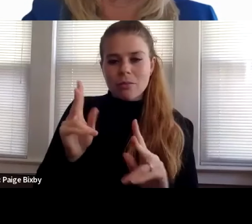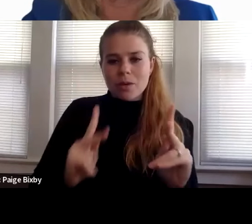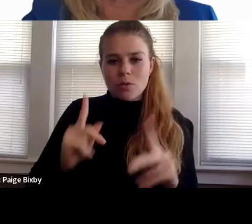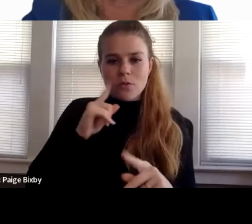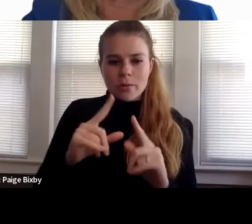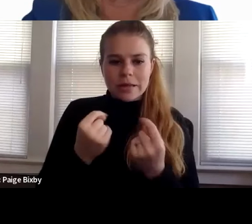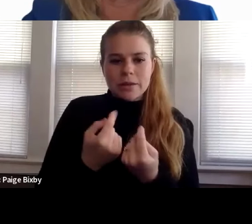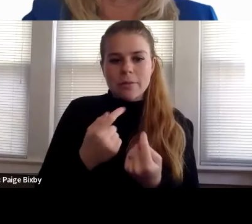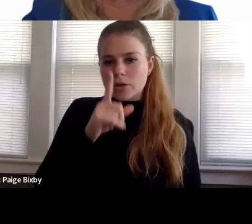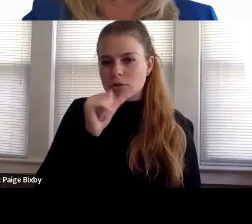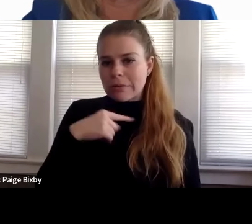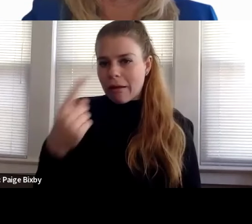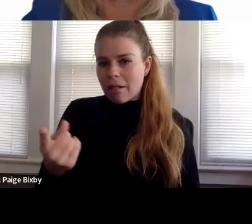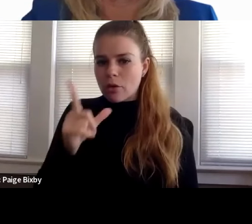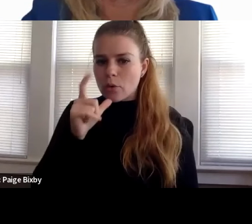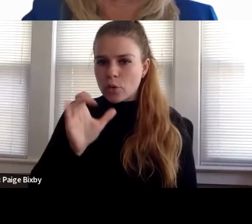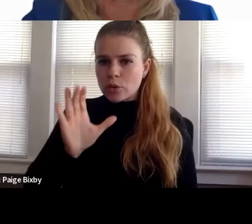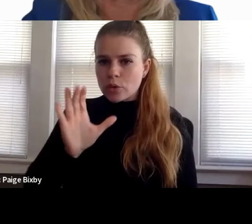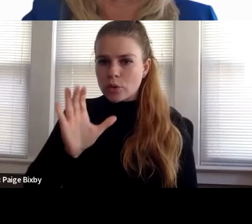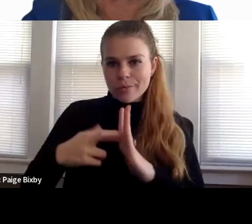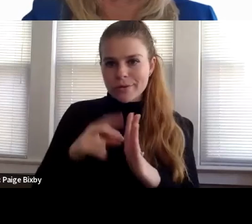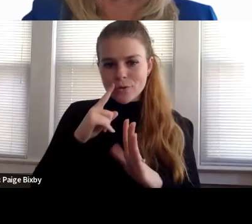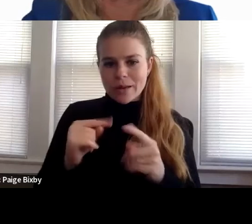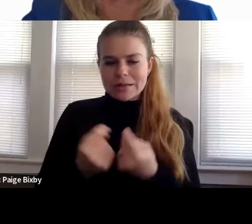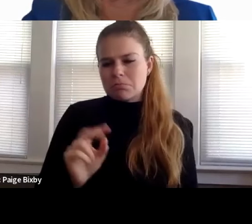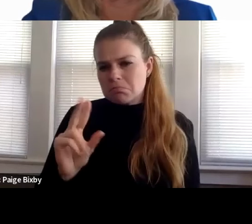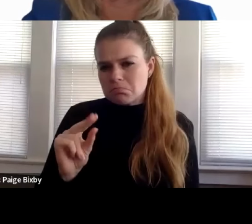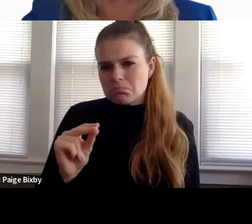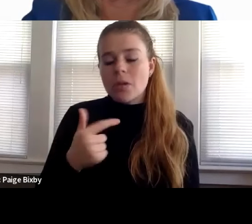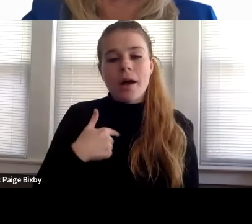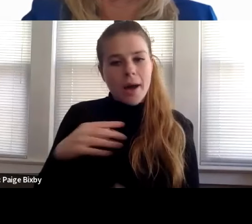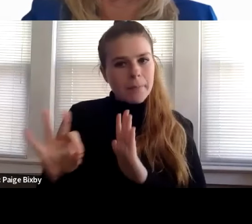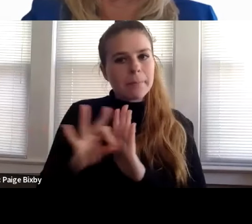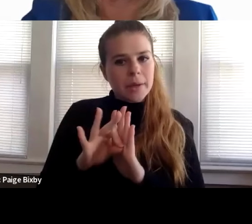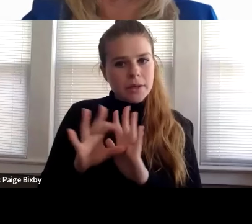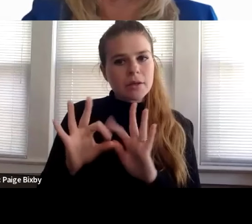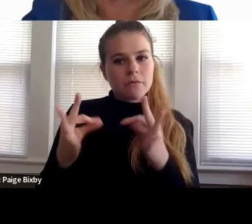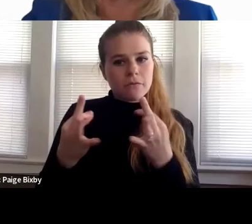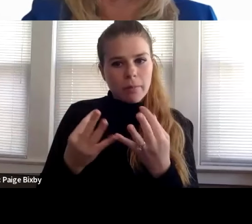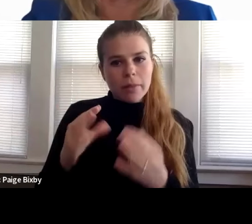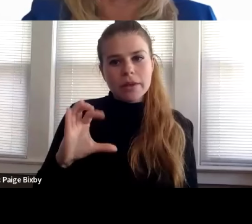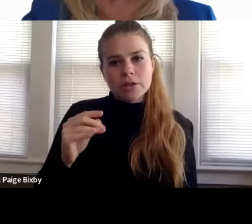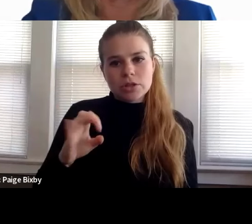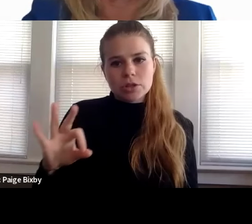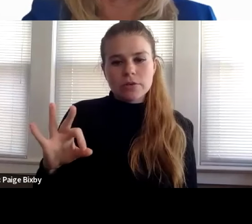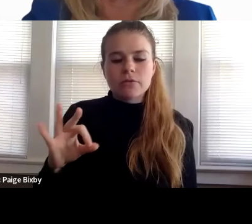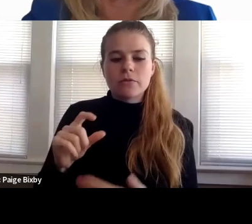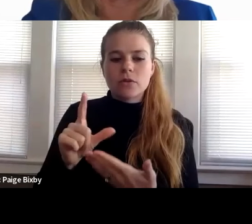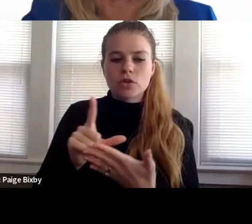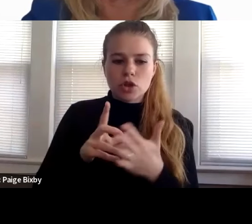who their representative is to my team. I do choose the family treatment court attorneys. That is my discretion.